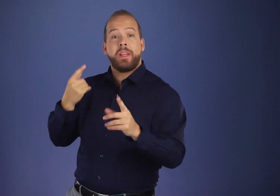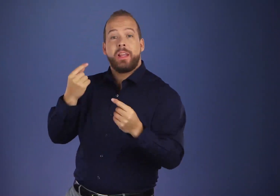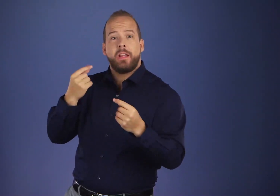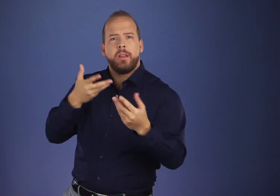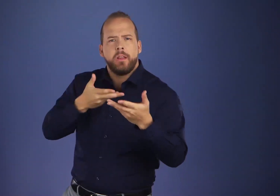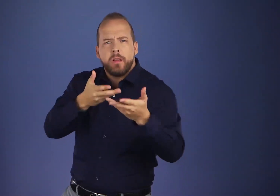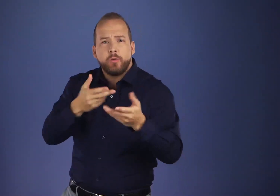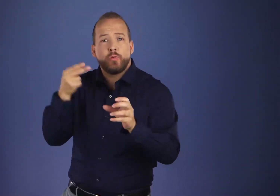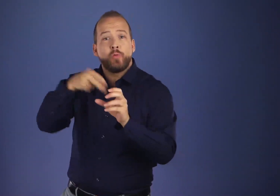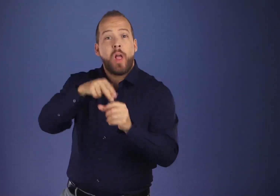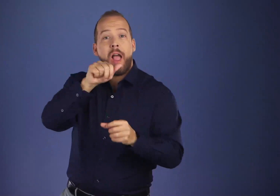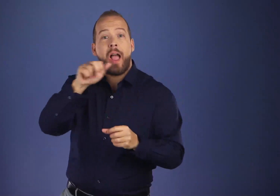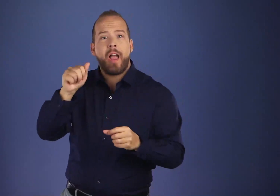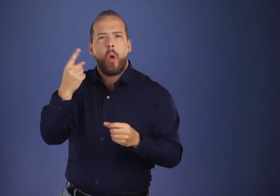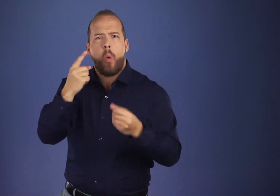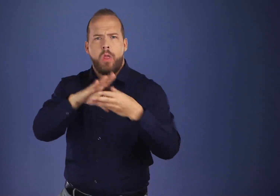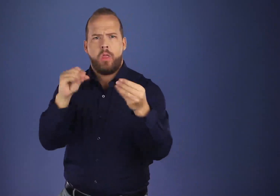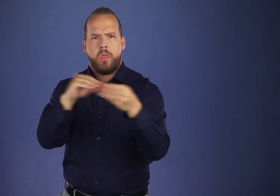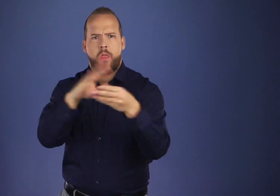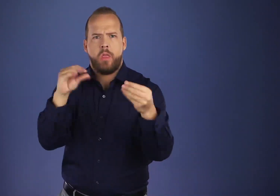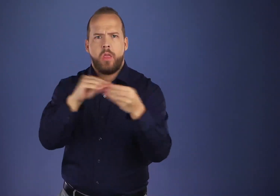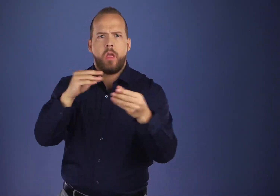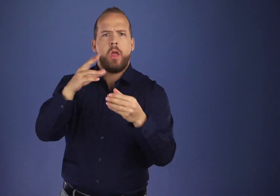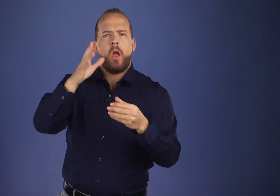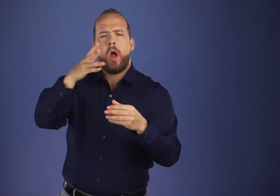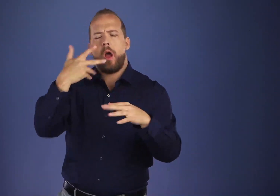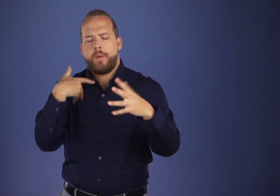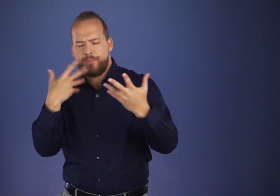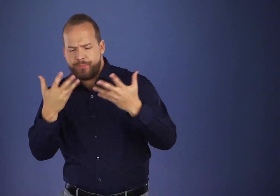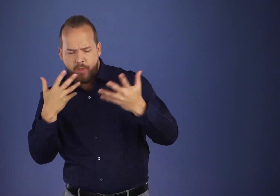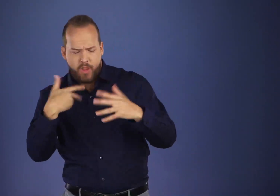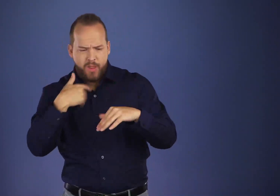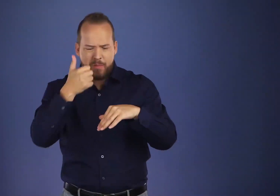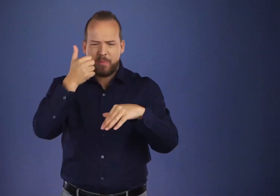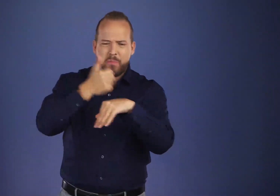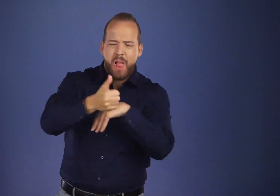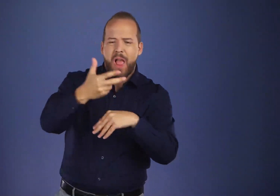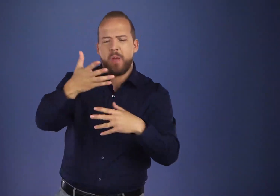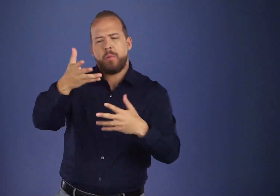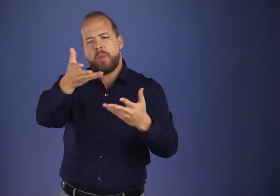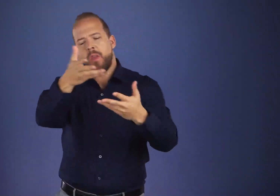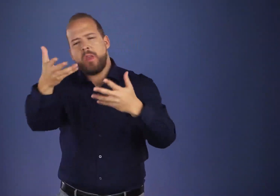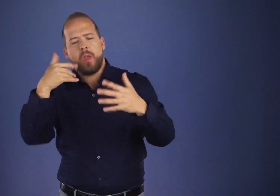This will be a very different occasion, and in sharp contrast with those hangover mornings